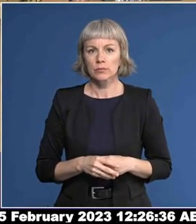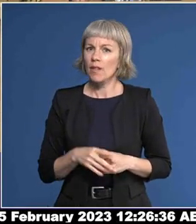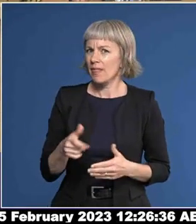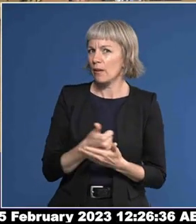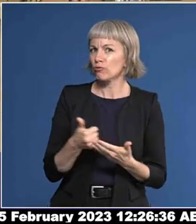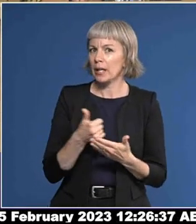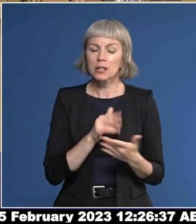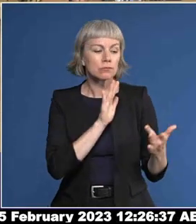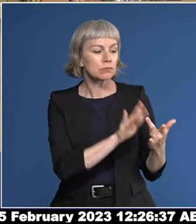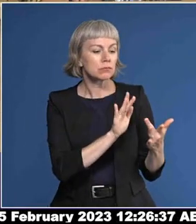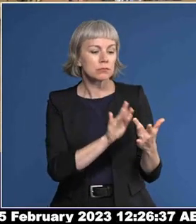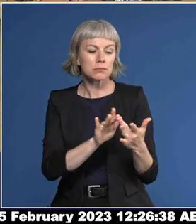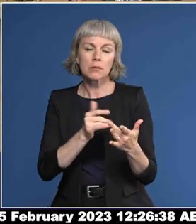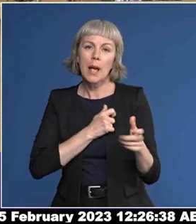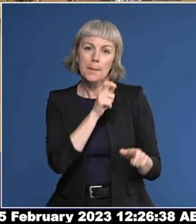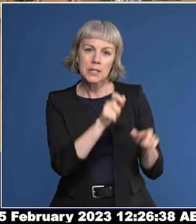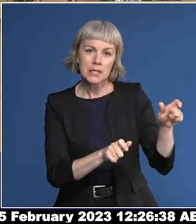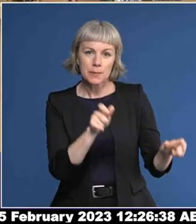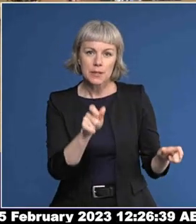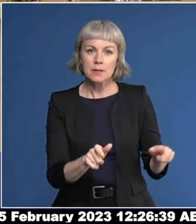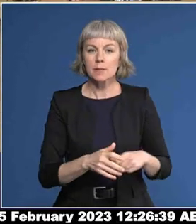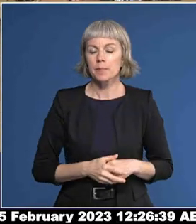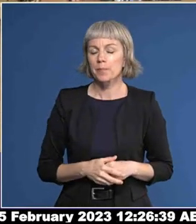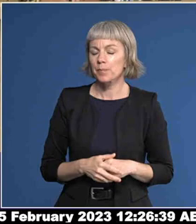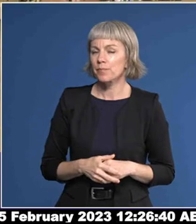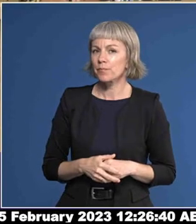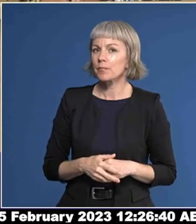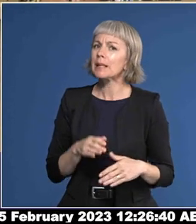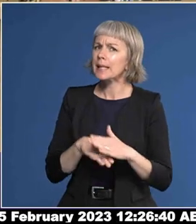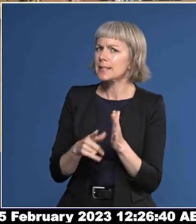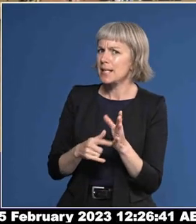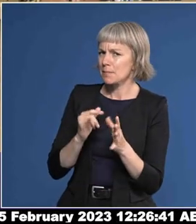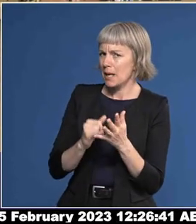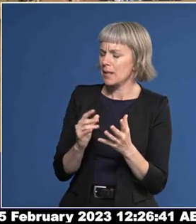So in Tasmania, there is some very strong advocacy organisations around